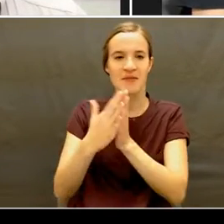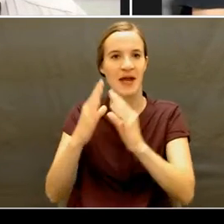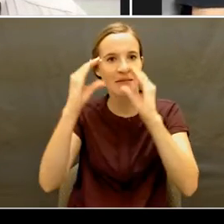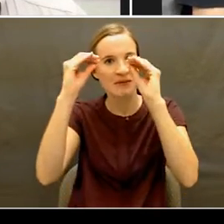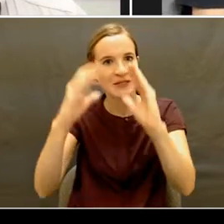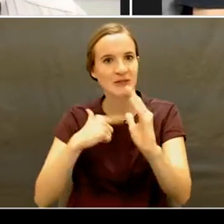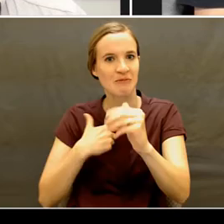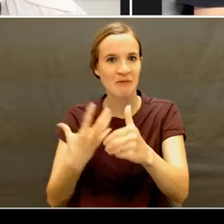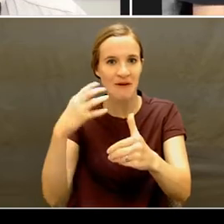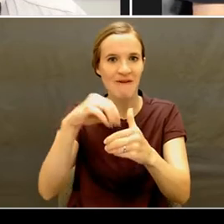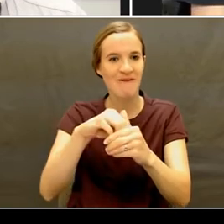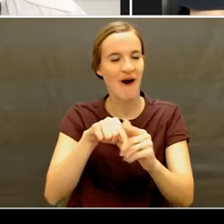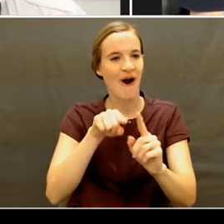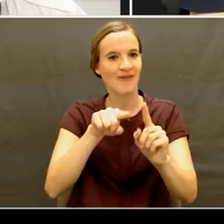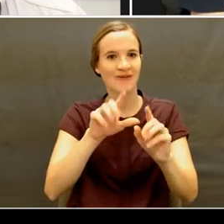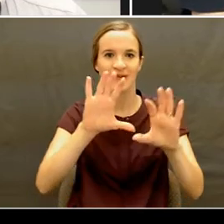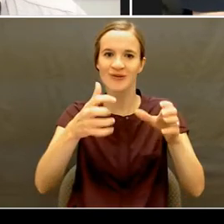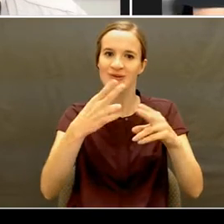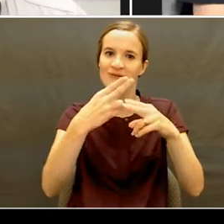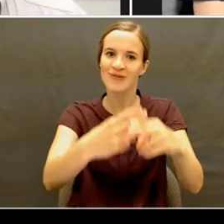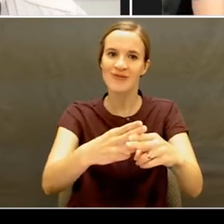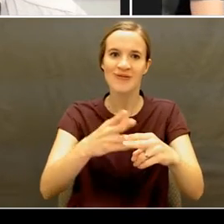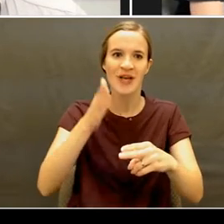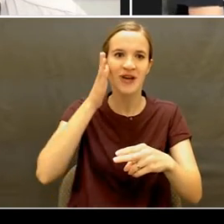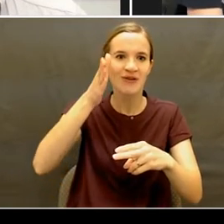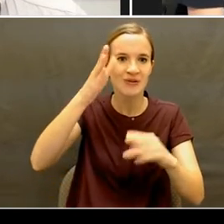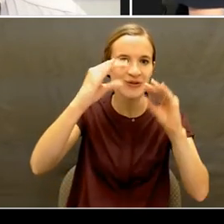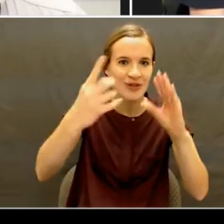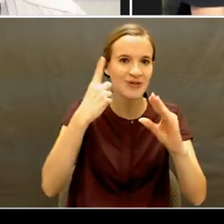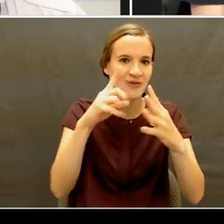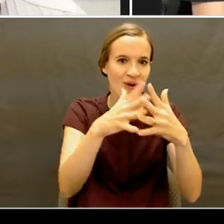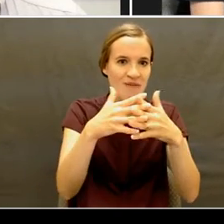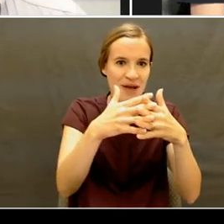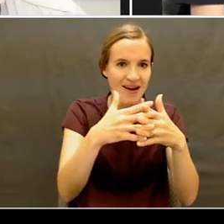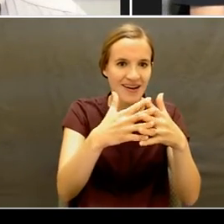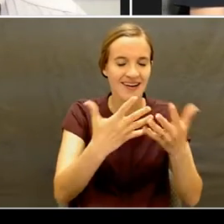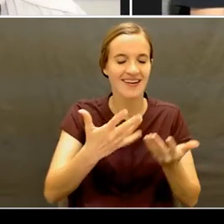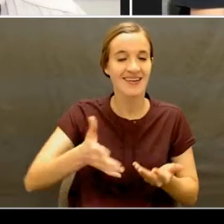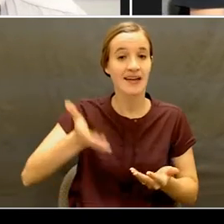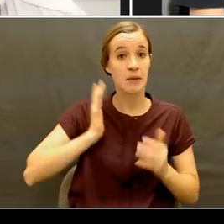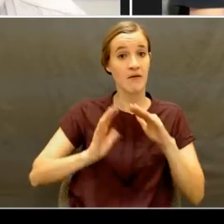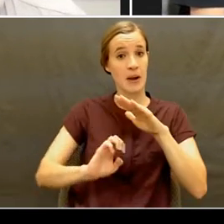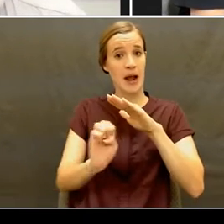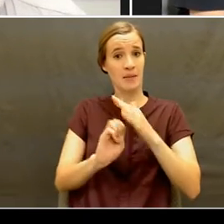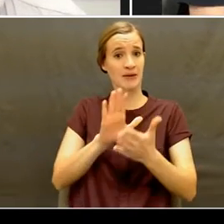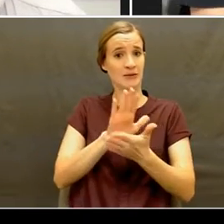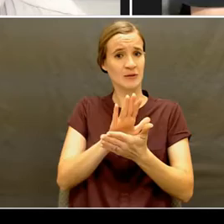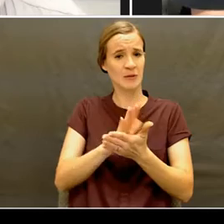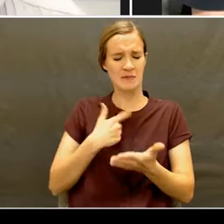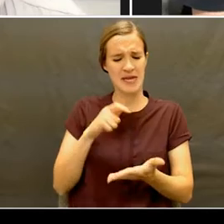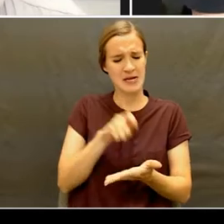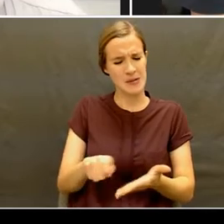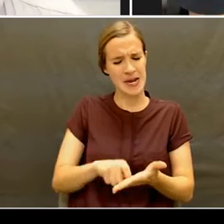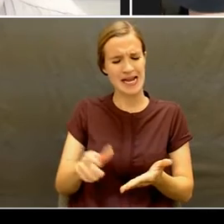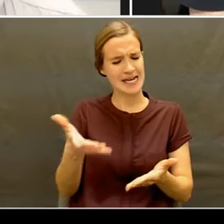I learned how to get good grades. I did oral reports, you know, they did not, they did